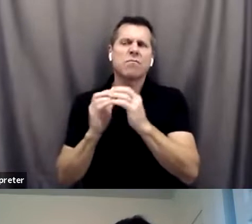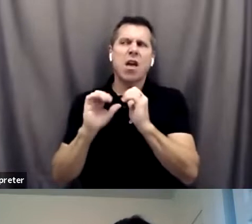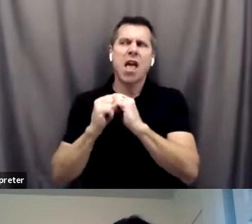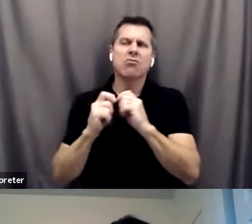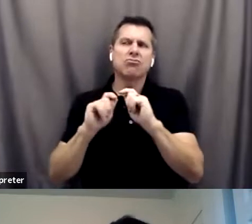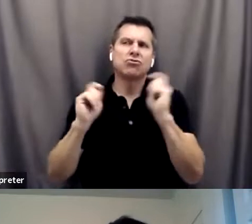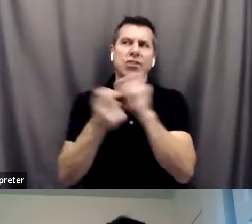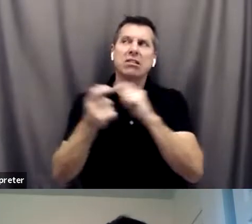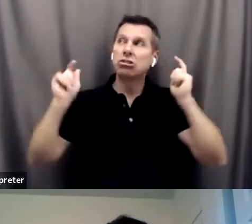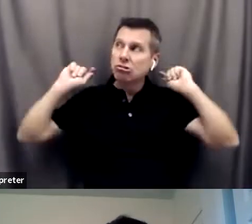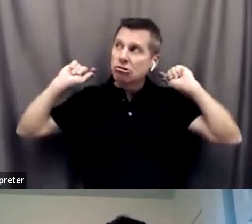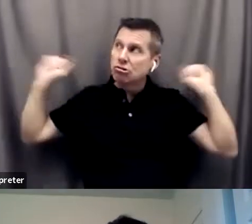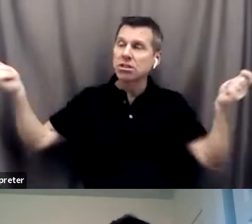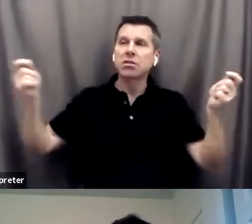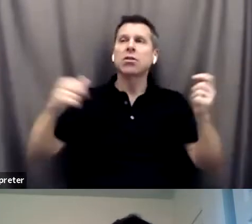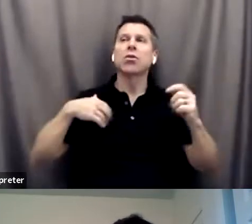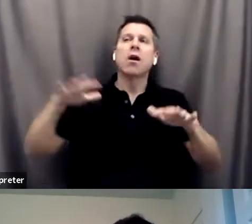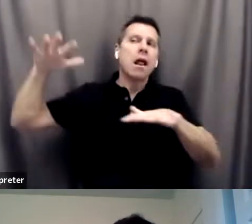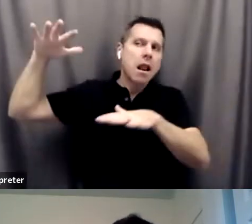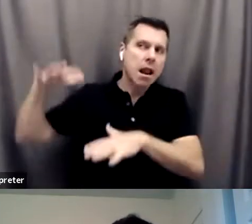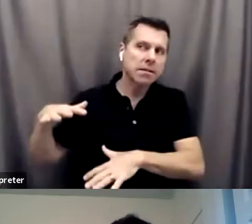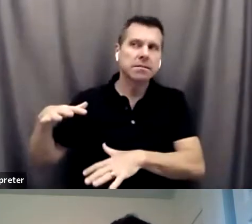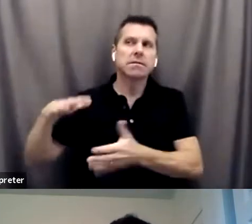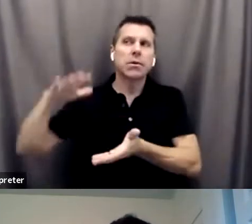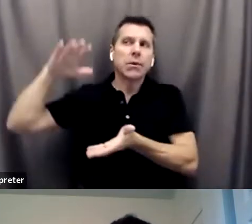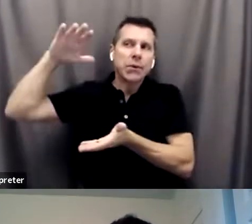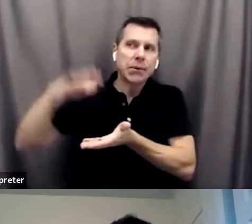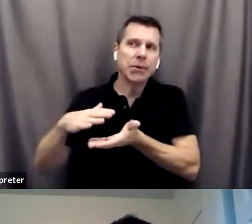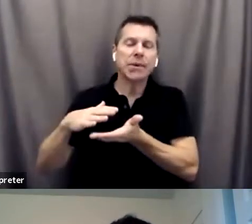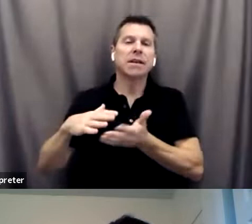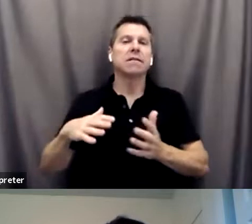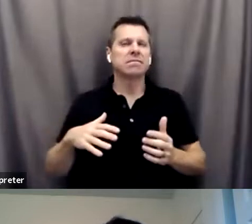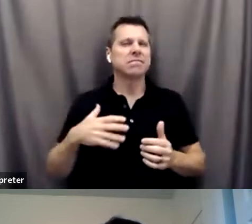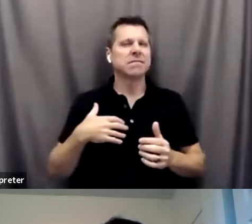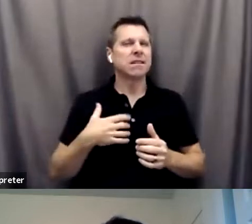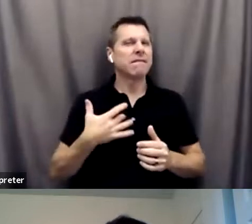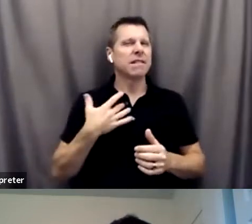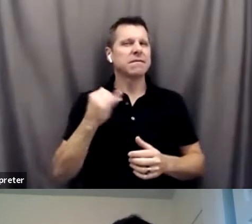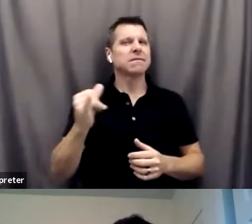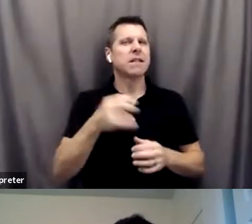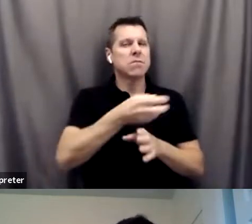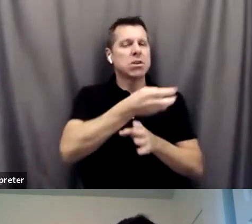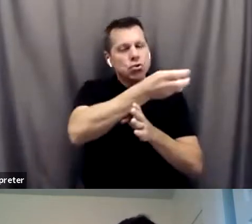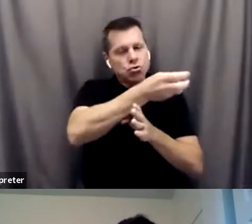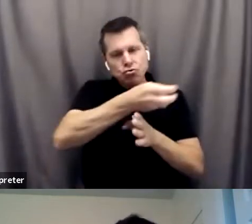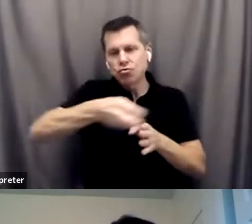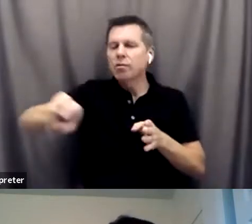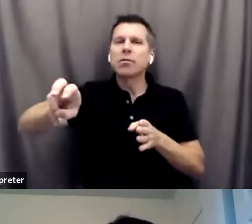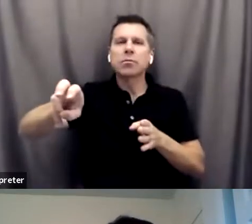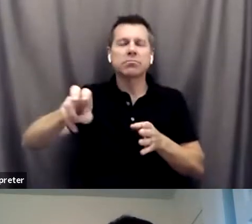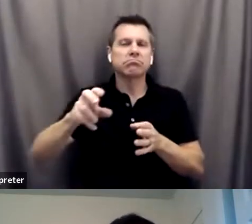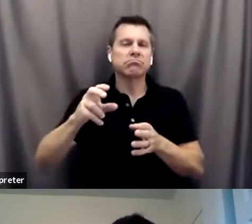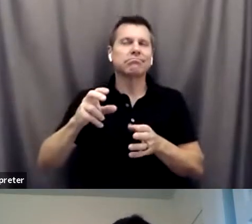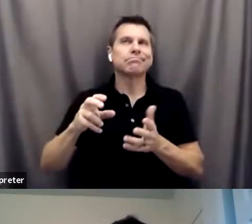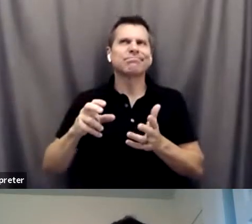this semester. Yeah, but definitely it's been, it's been a transition. And to be honest, it's very difficult to, to recruit a